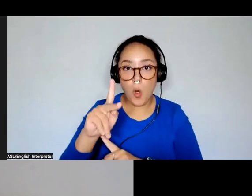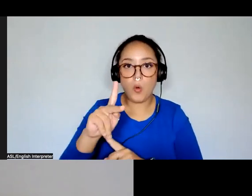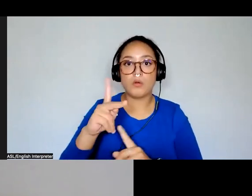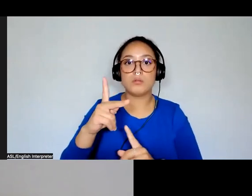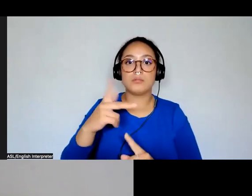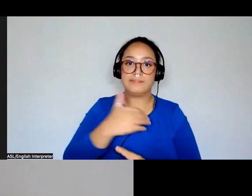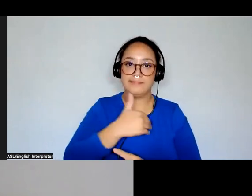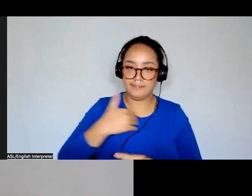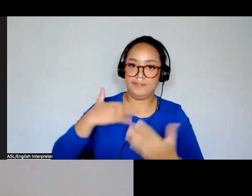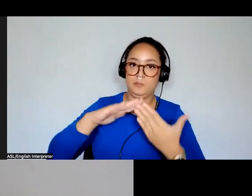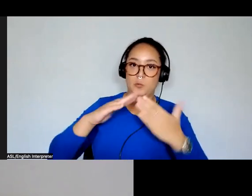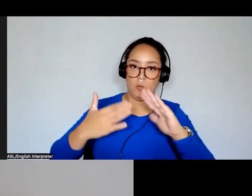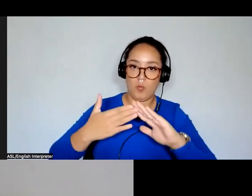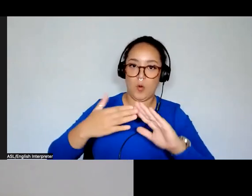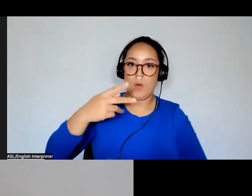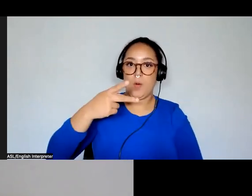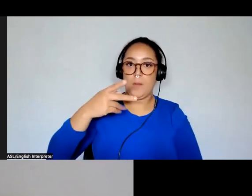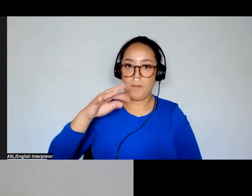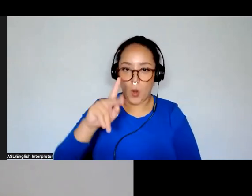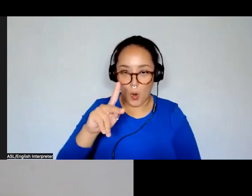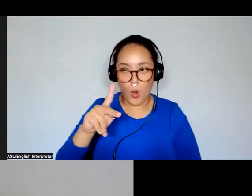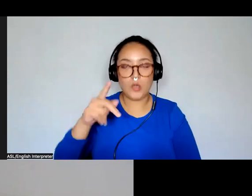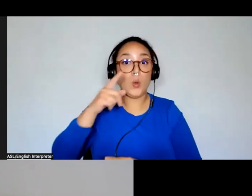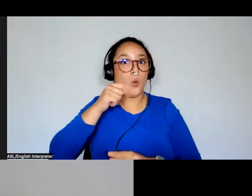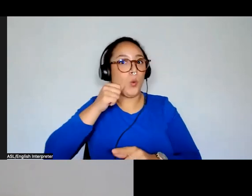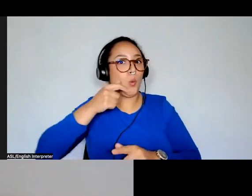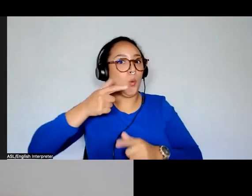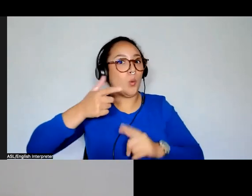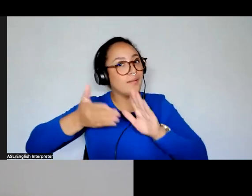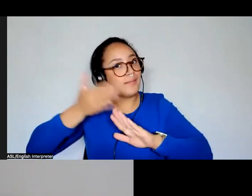by Parks, Forestry and Recreation.